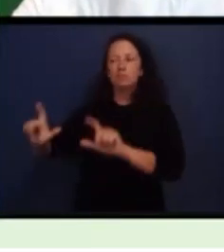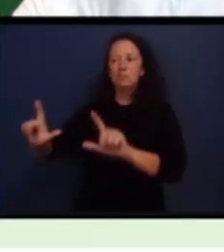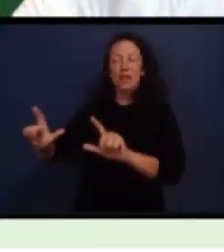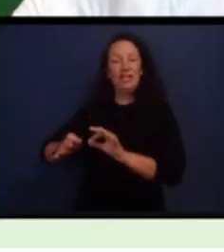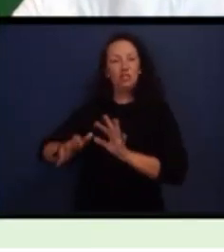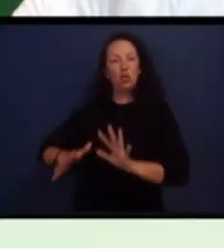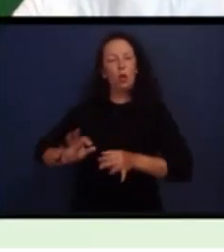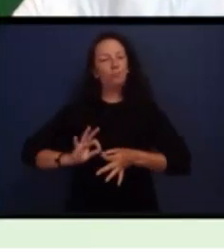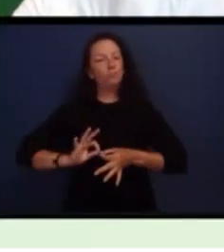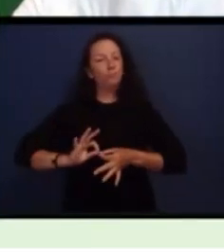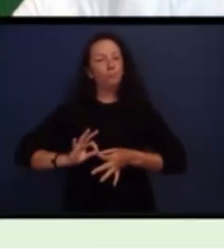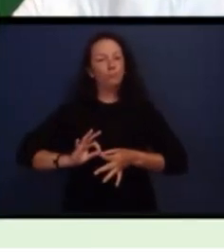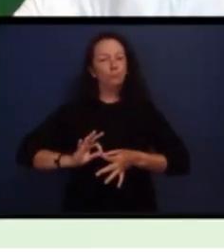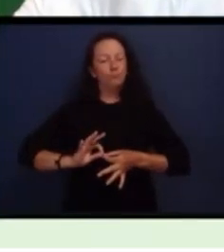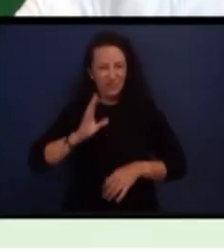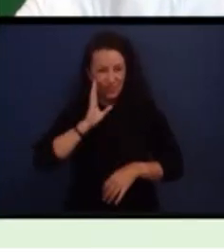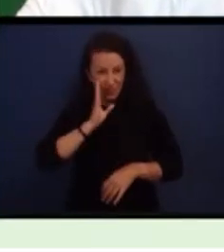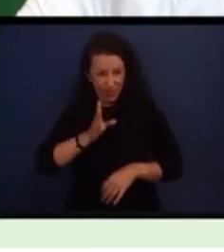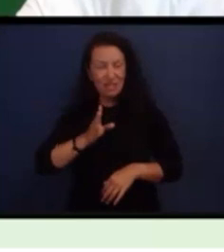screen independently from the Zoom Webinar screen.